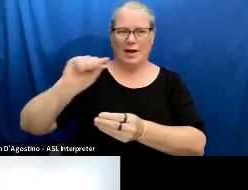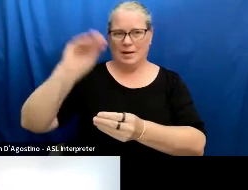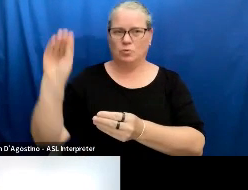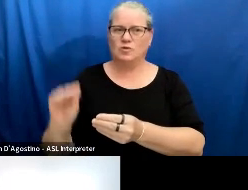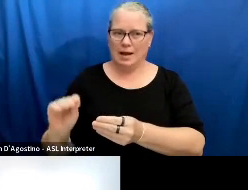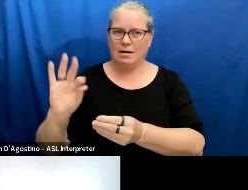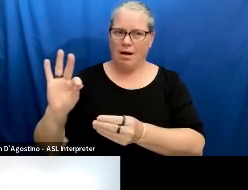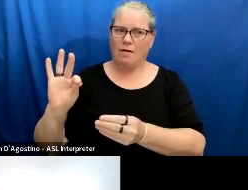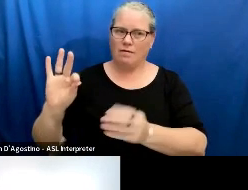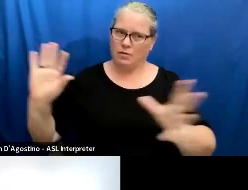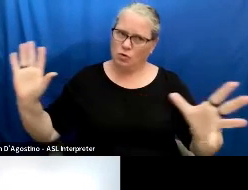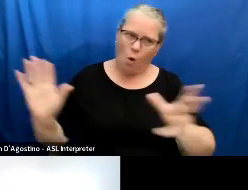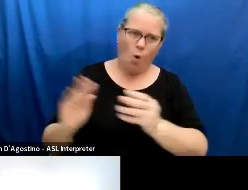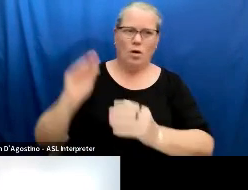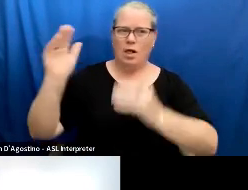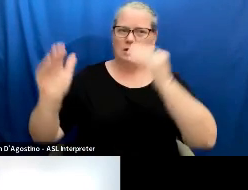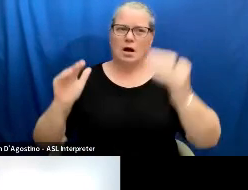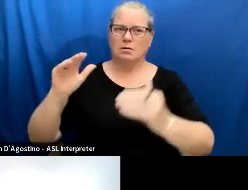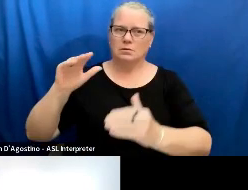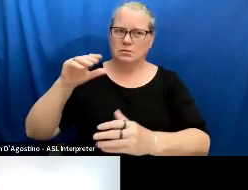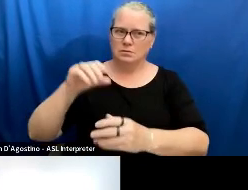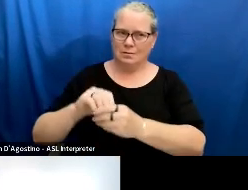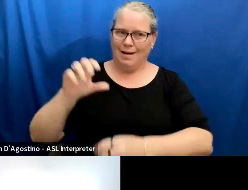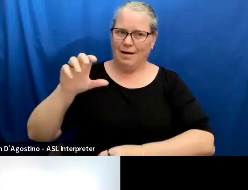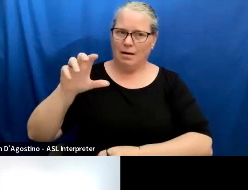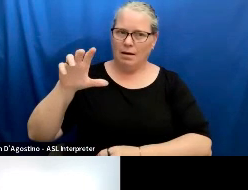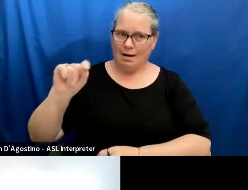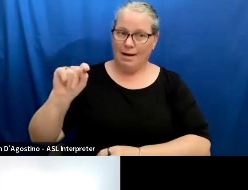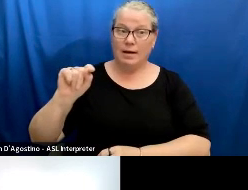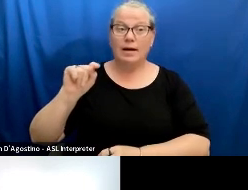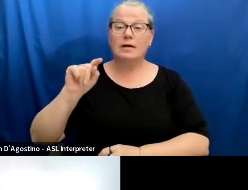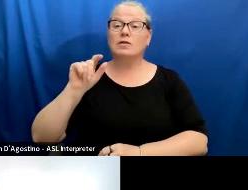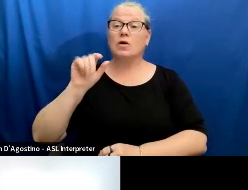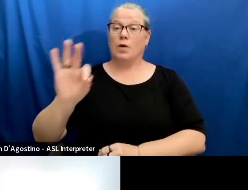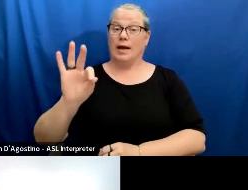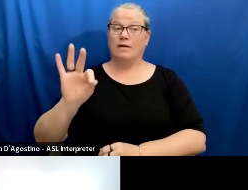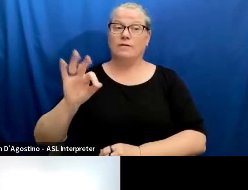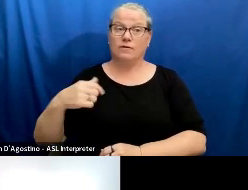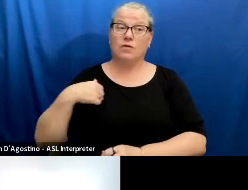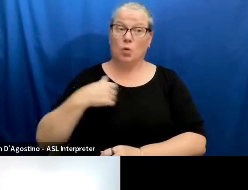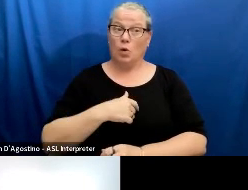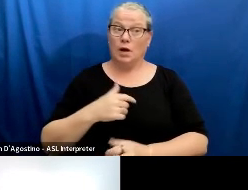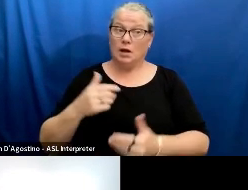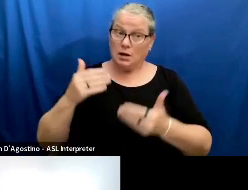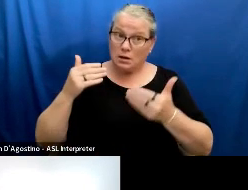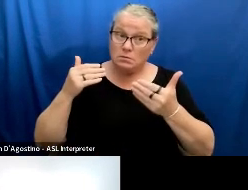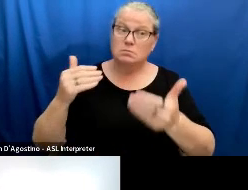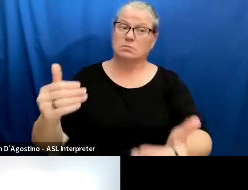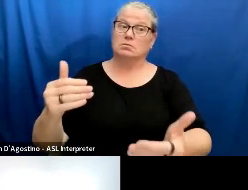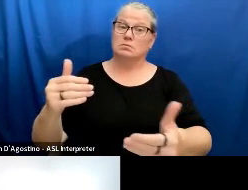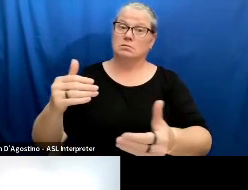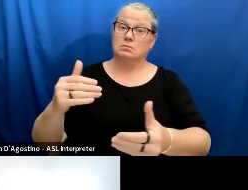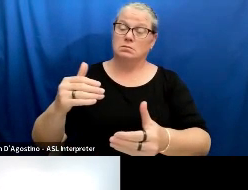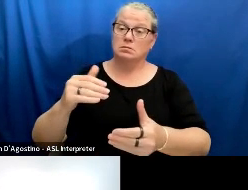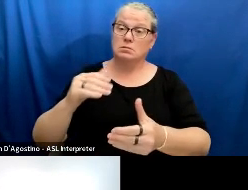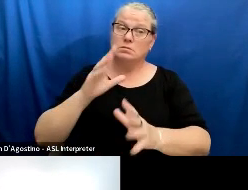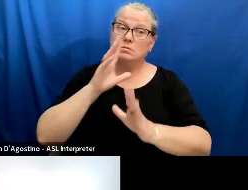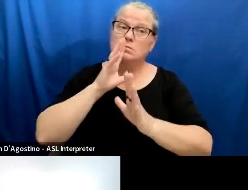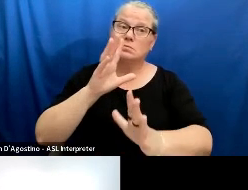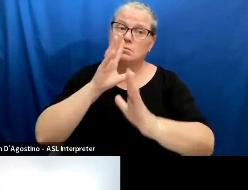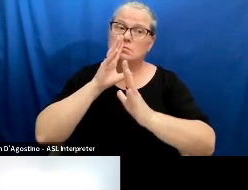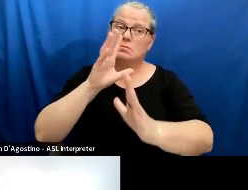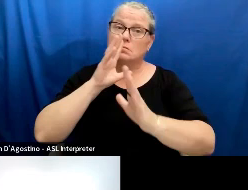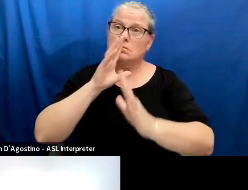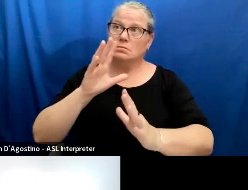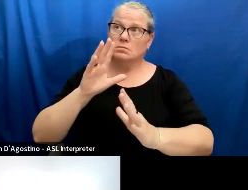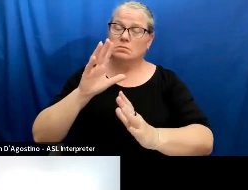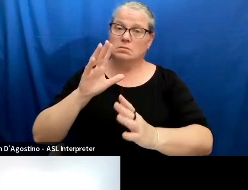and if we raise our voices to be heard and communicate what we are looking for going